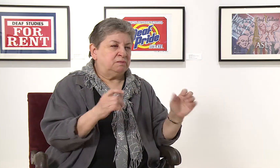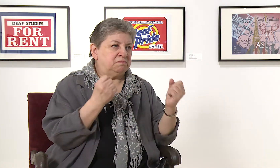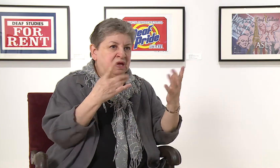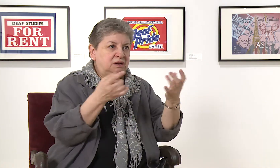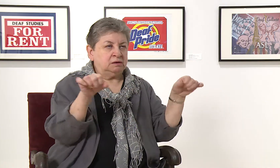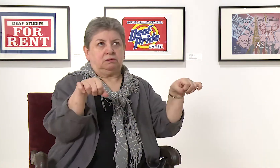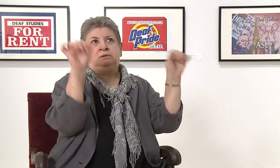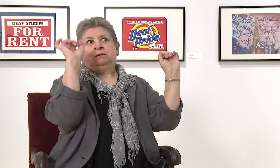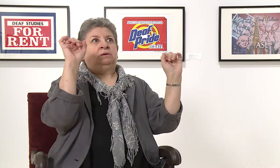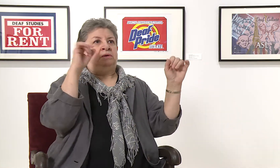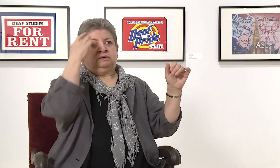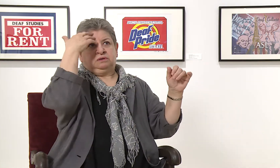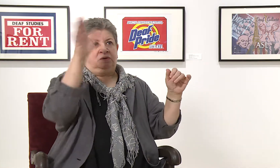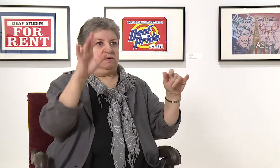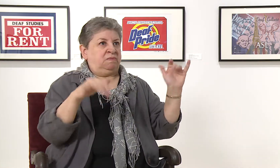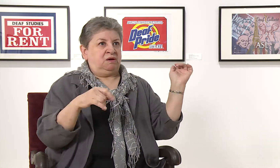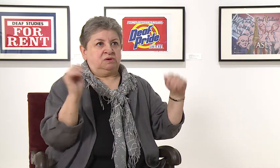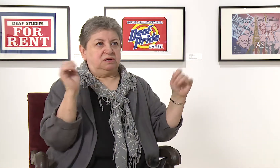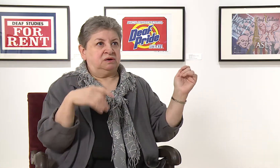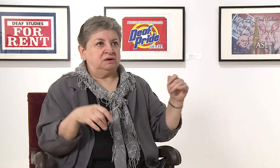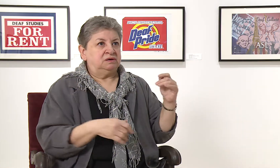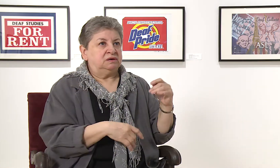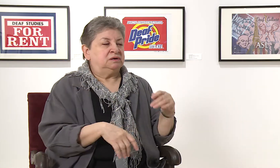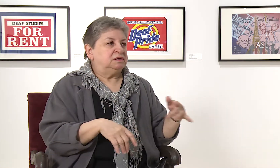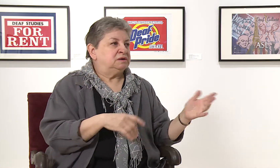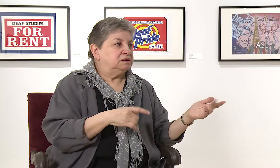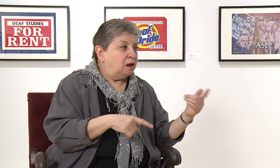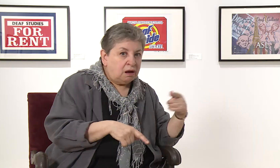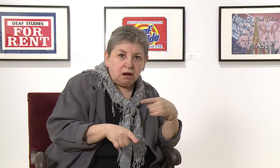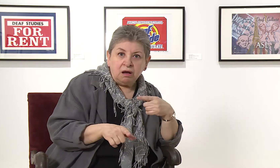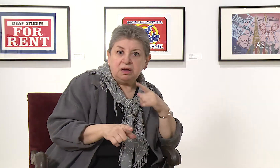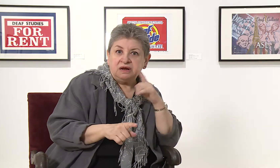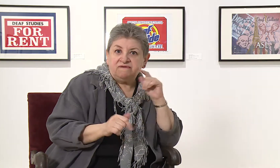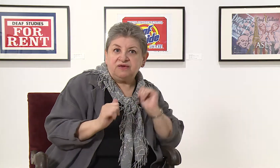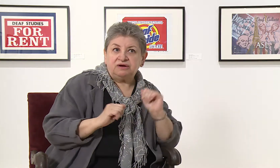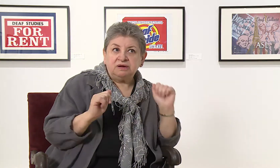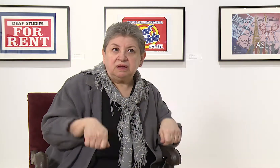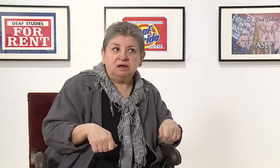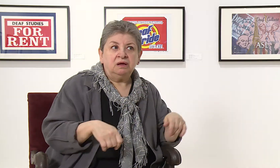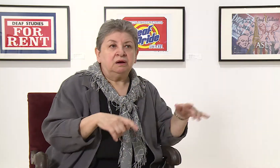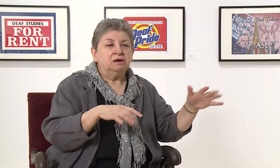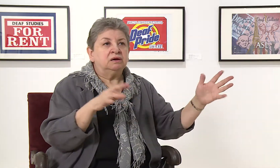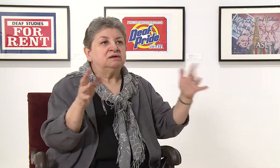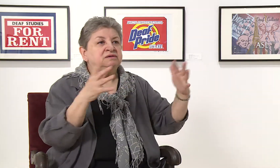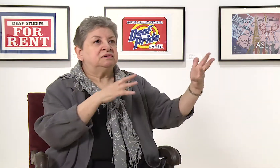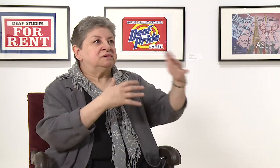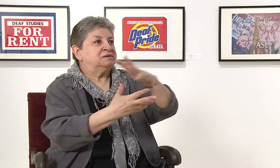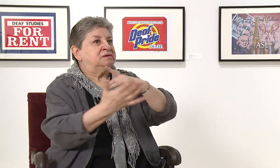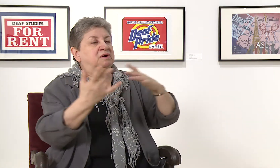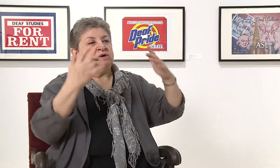and how to connect Deaf Culture to visual art. And this was a groundbreaking moment